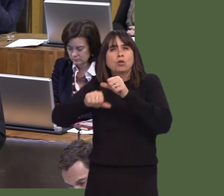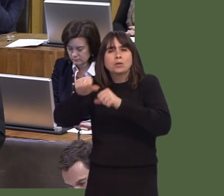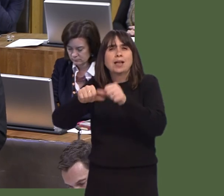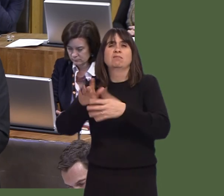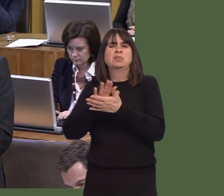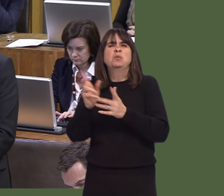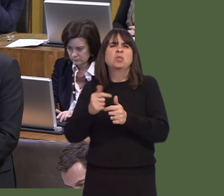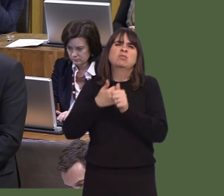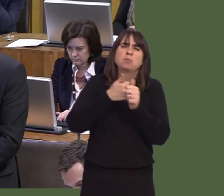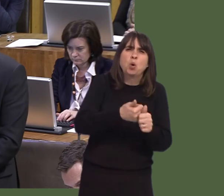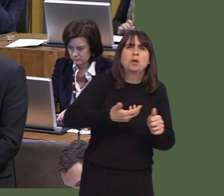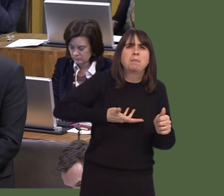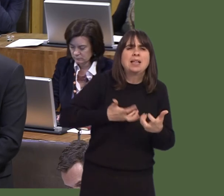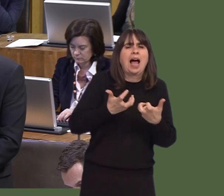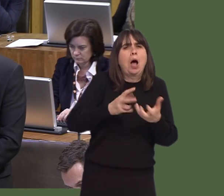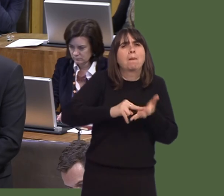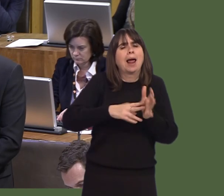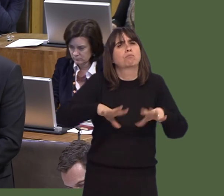to better inform enforcement intervention by local authorities.